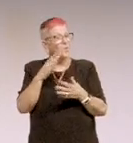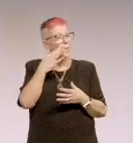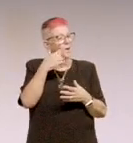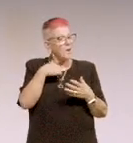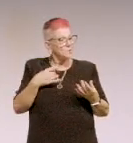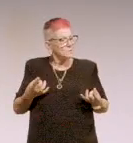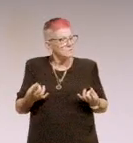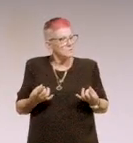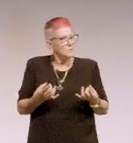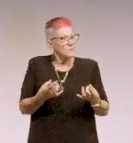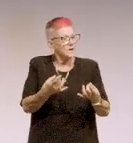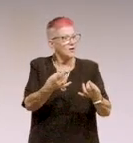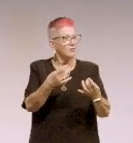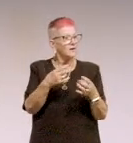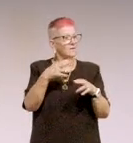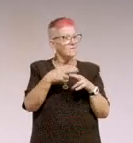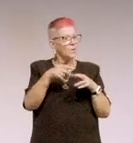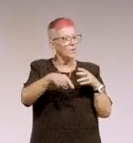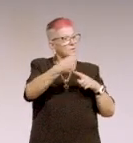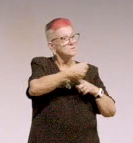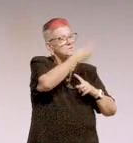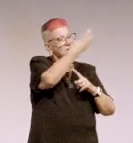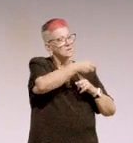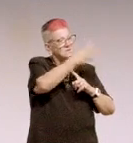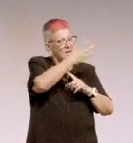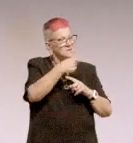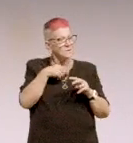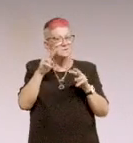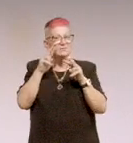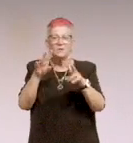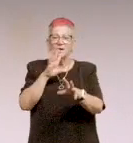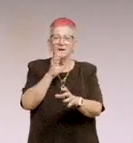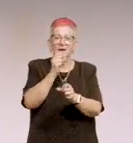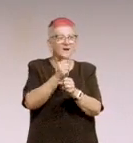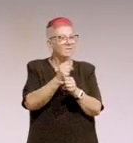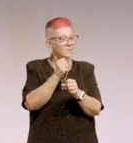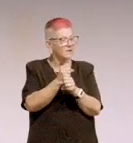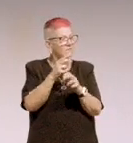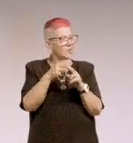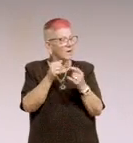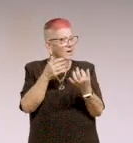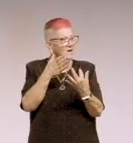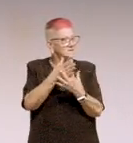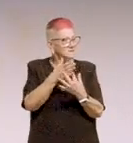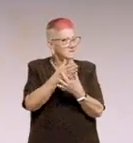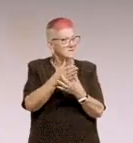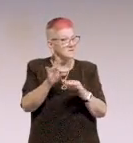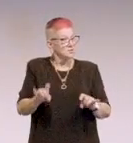Australian government sites, on accessibility, and I came to this